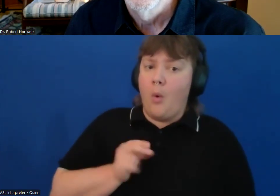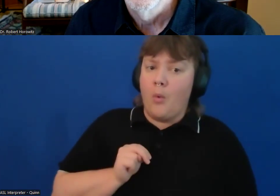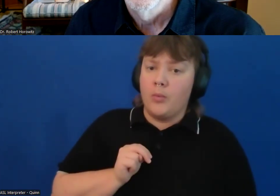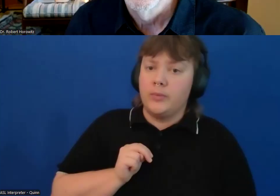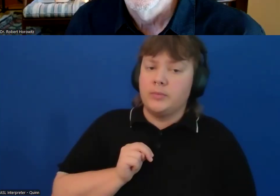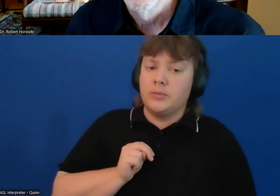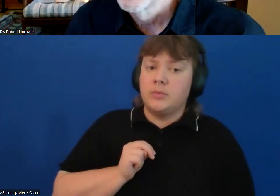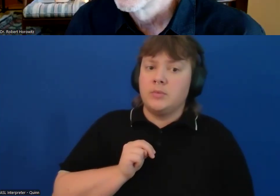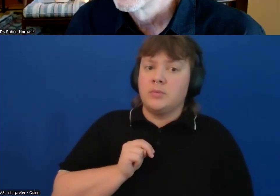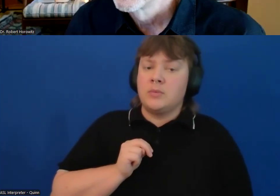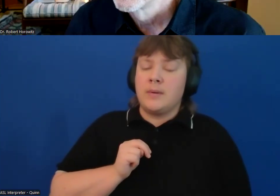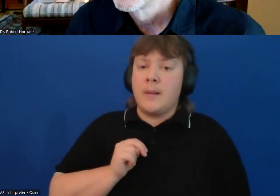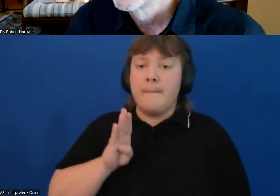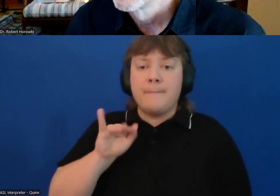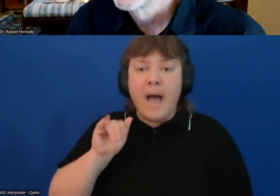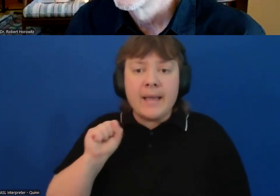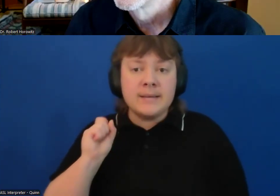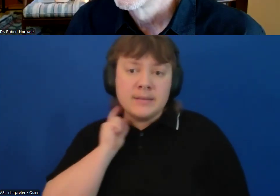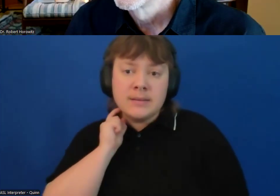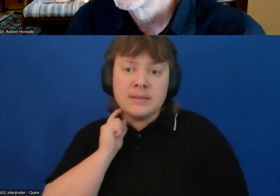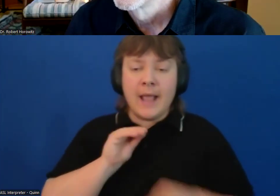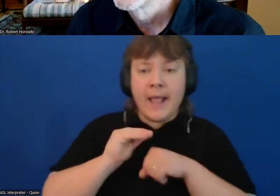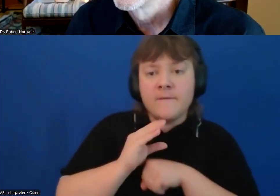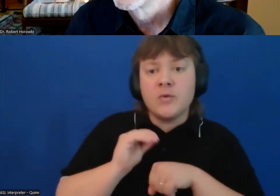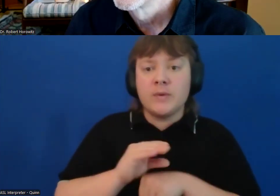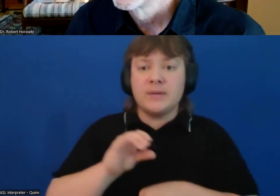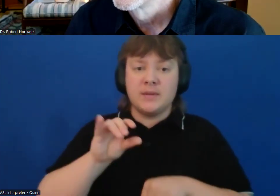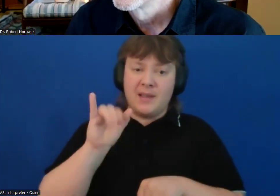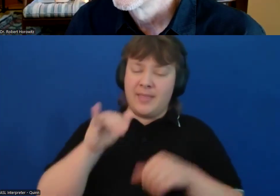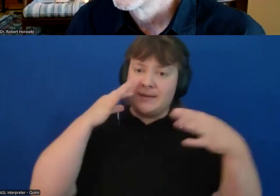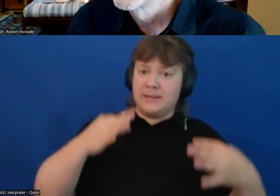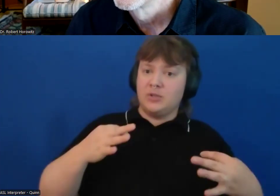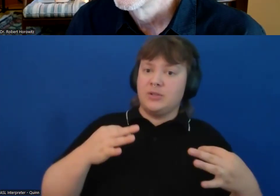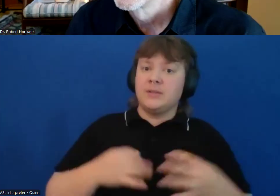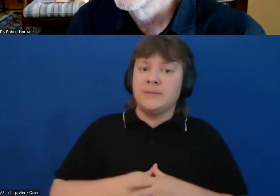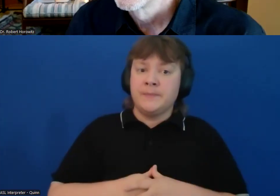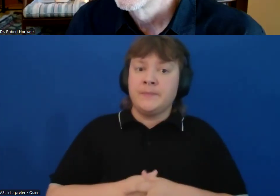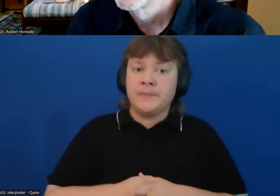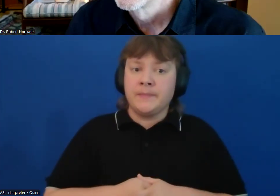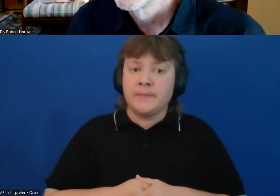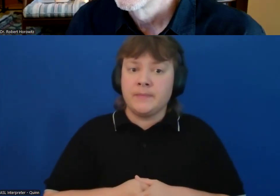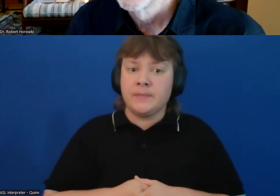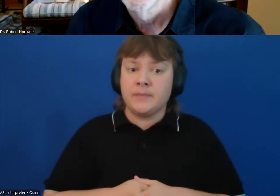um biases and influence in this decisions that we make. Um, you know, with that in mind,